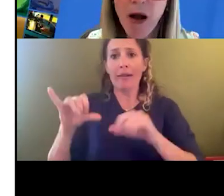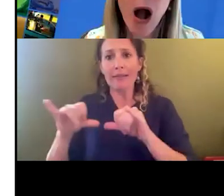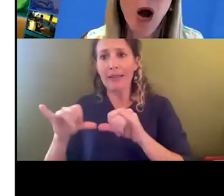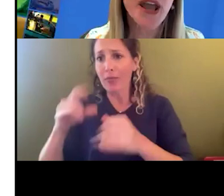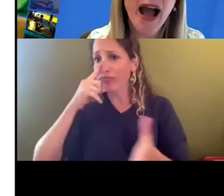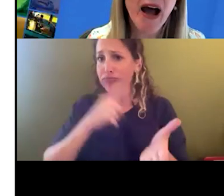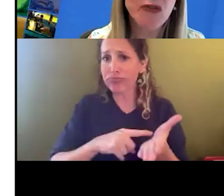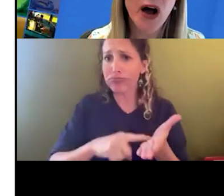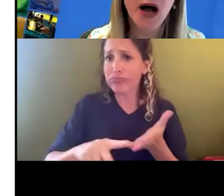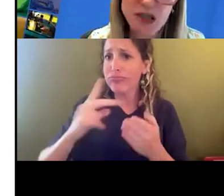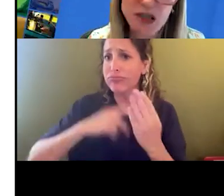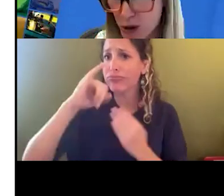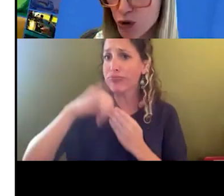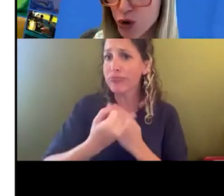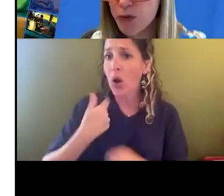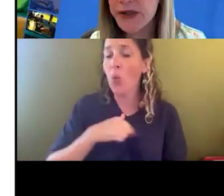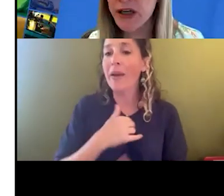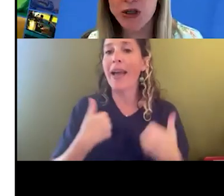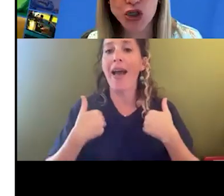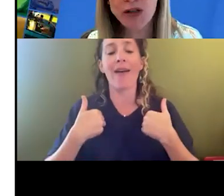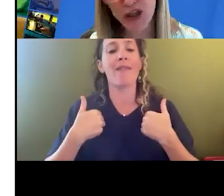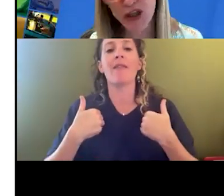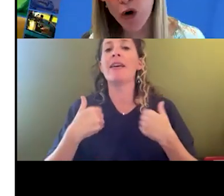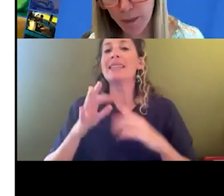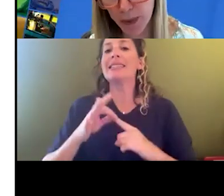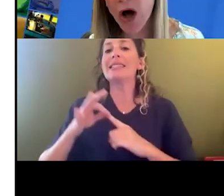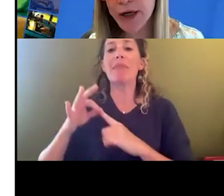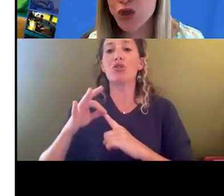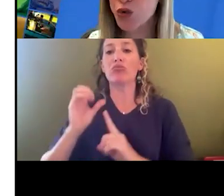We have special terms and conditions that are applied to